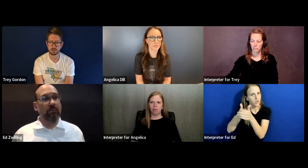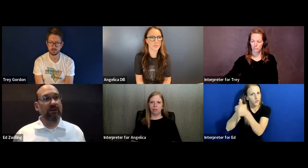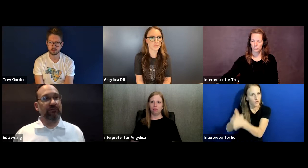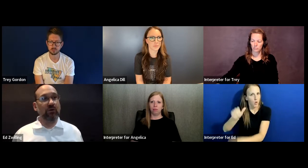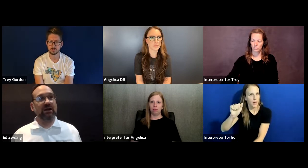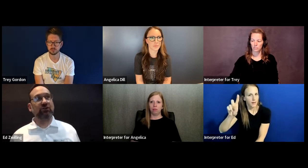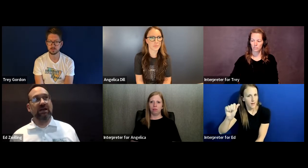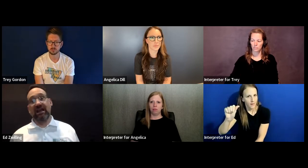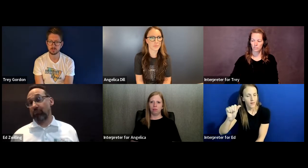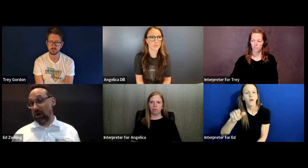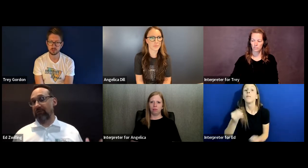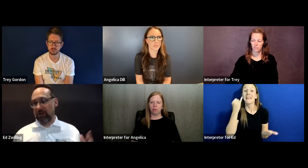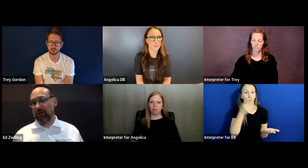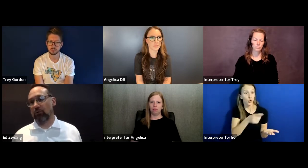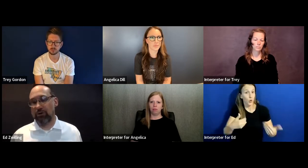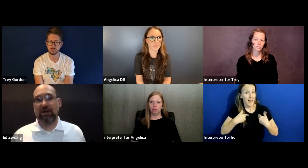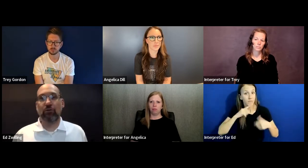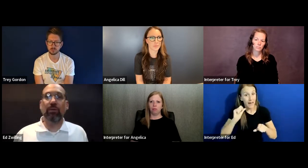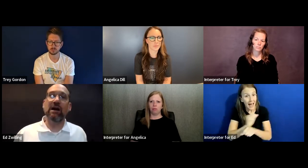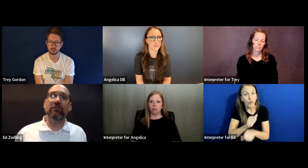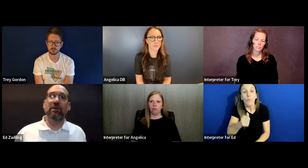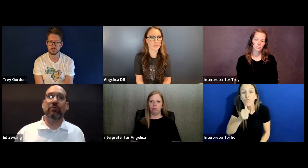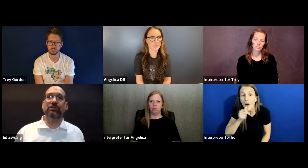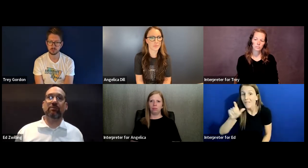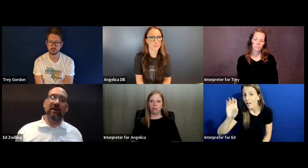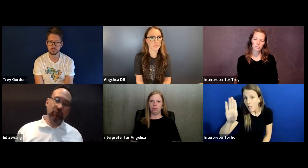but if you actually had a private club where you had to apply for membership and they were